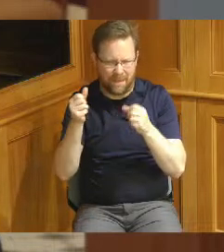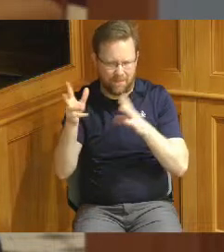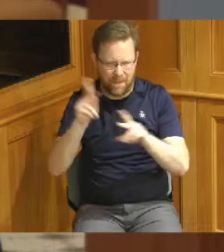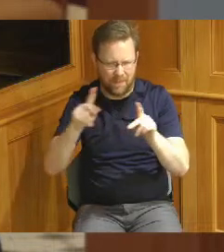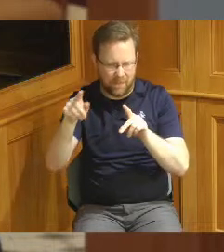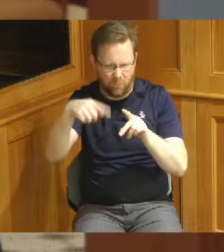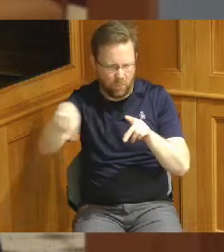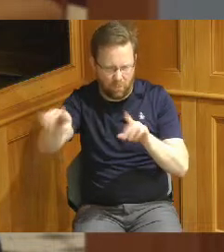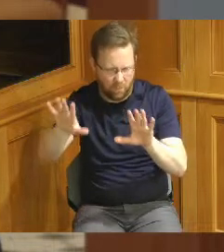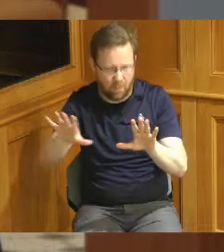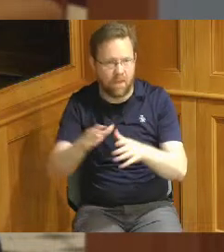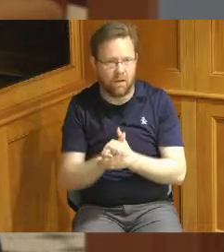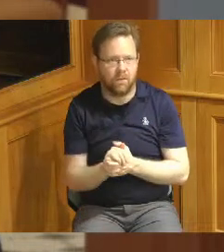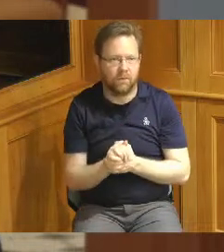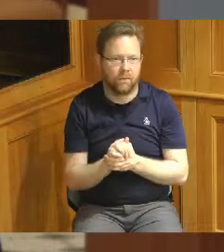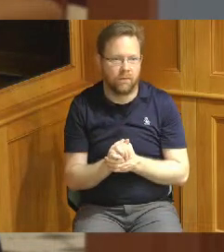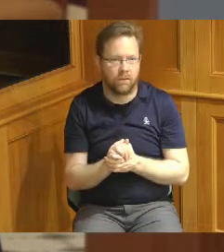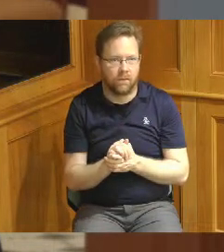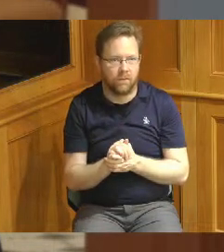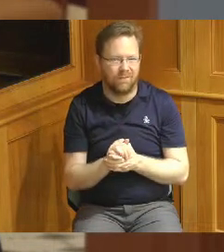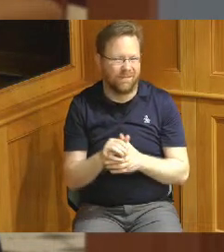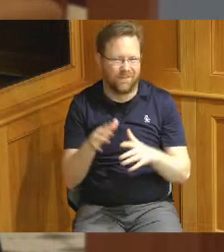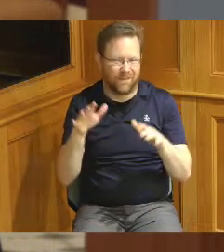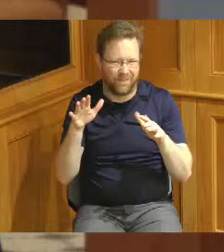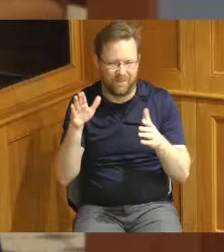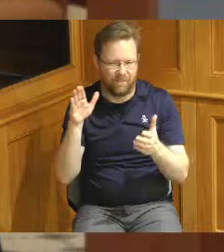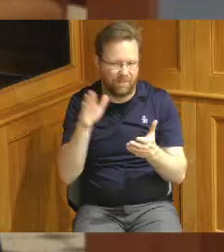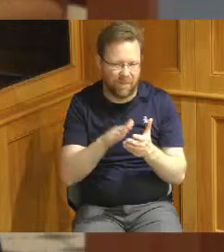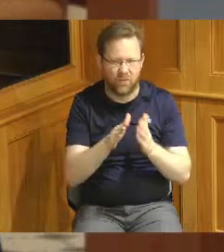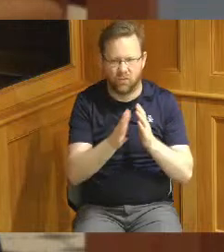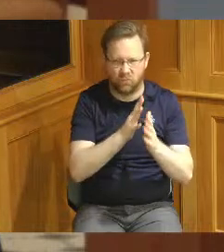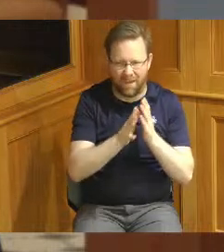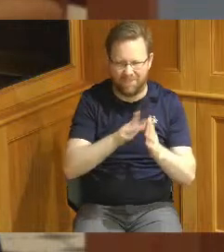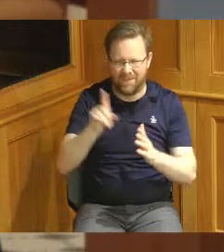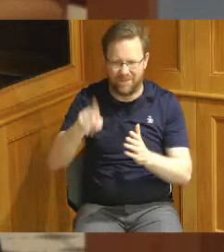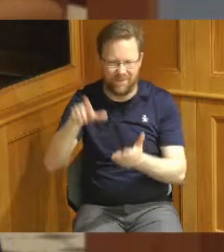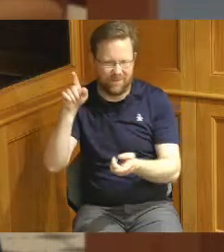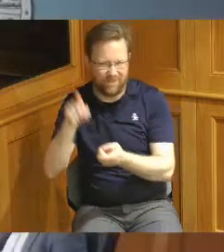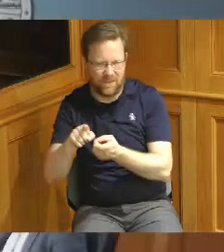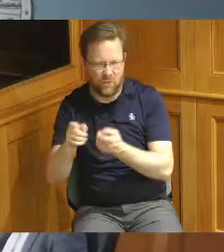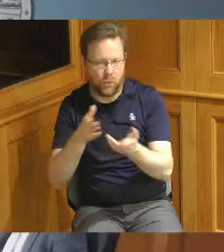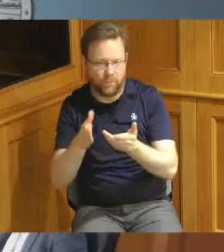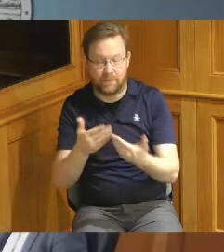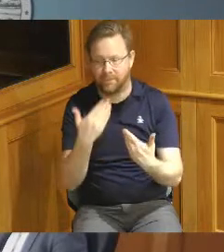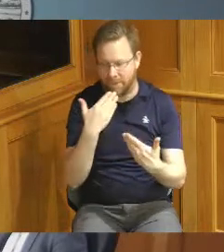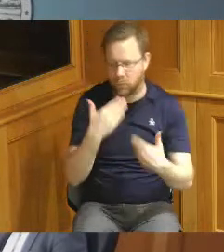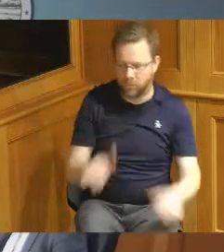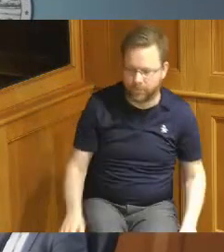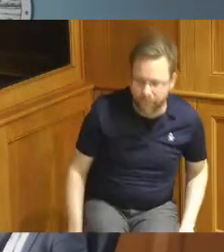20 also representing the facility maintenance workers 1 and two as well as the HVAC techs at